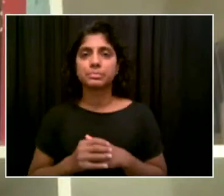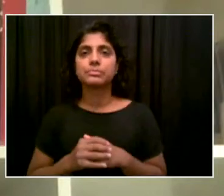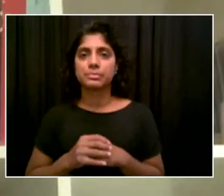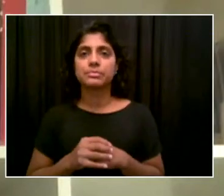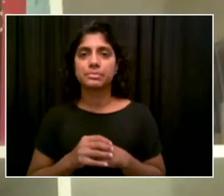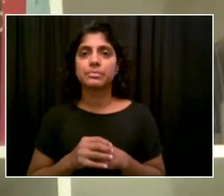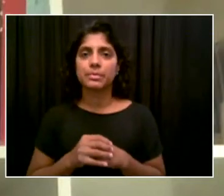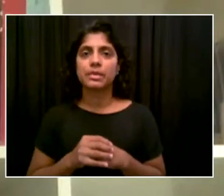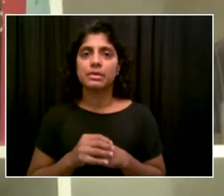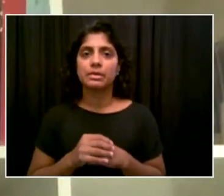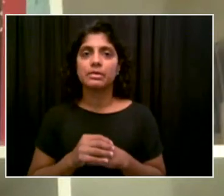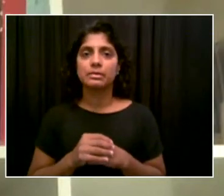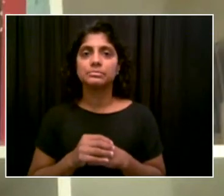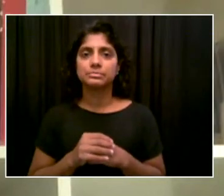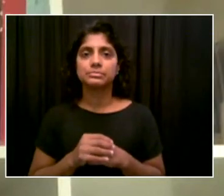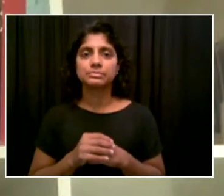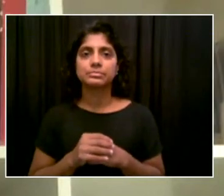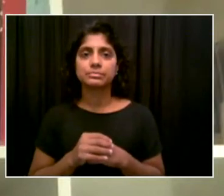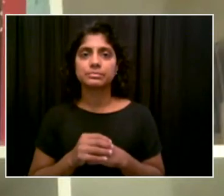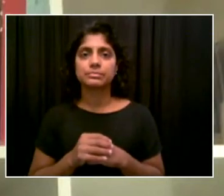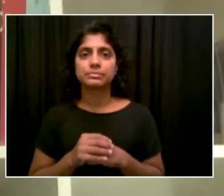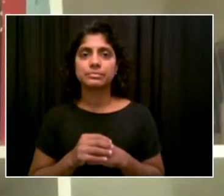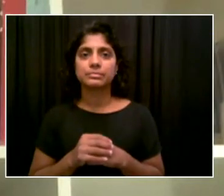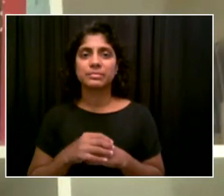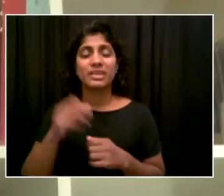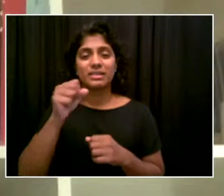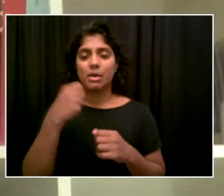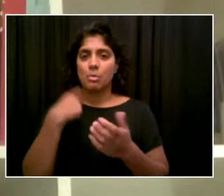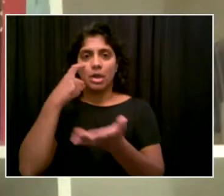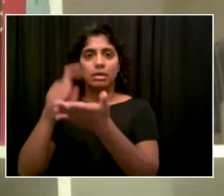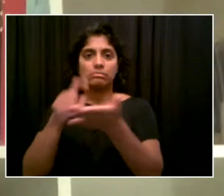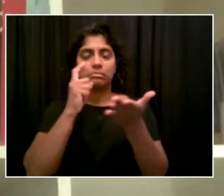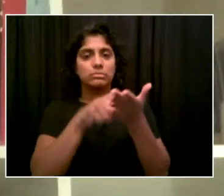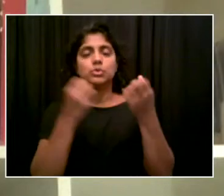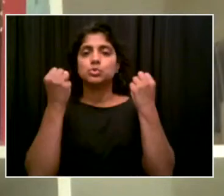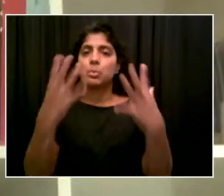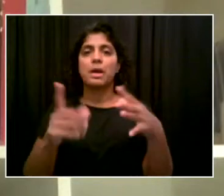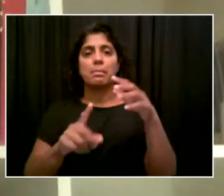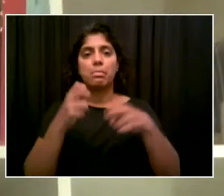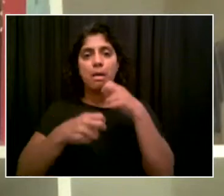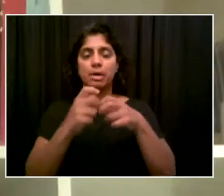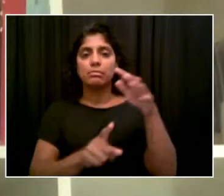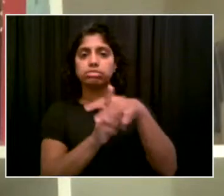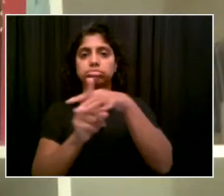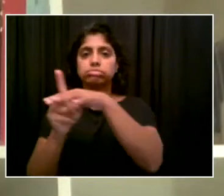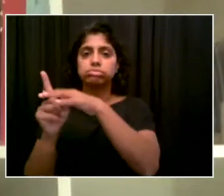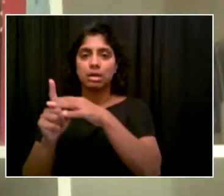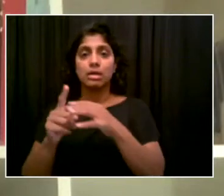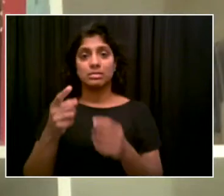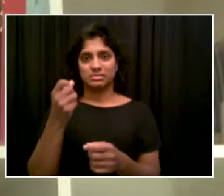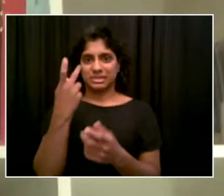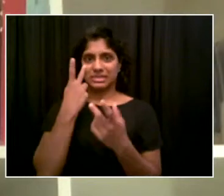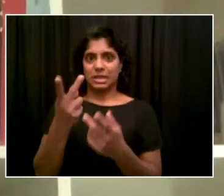WE'VE AAYLWS UNDERSTOOD CONGESTION PRICING IS NOT SIMPLY ABOUT THE TOLLING SYSTEM.